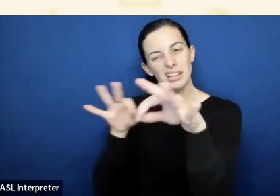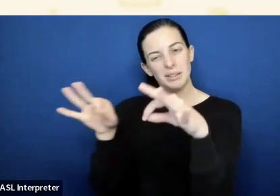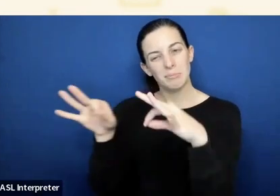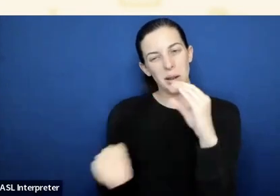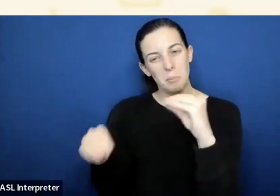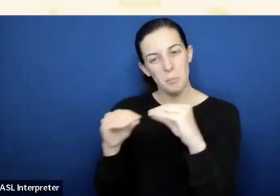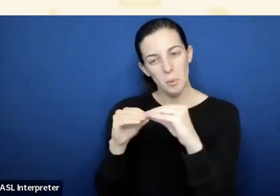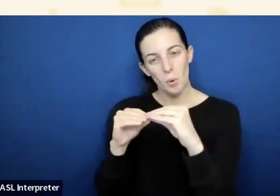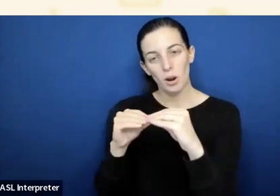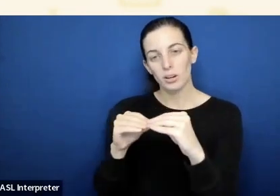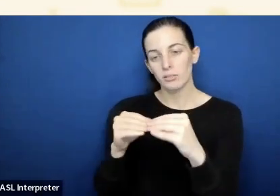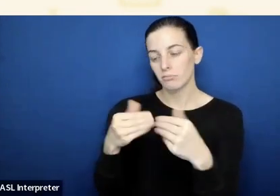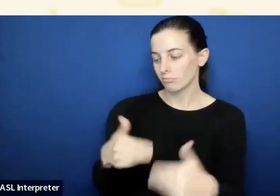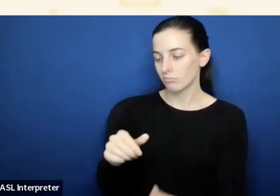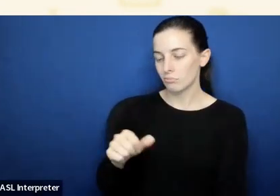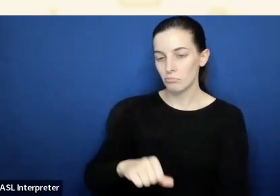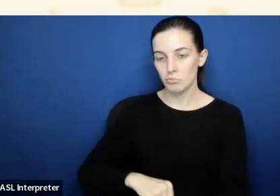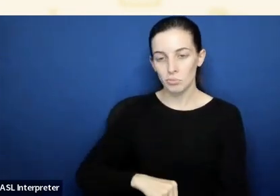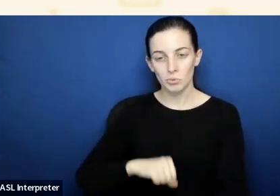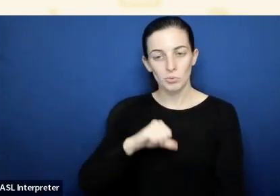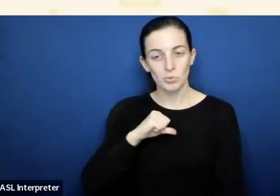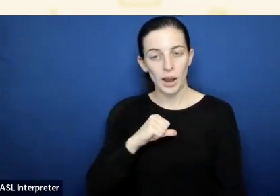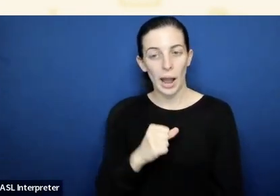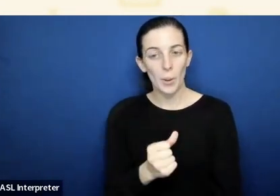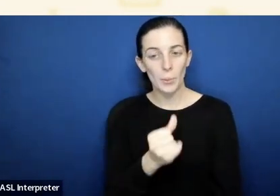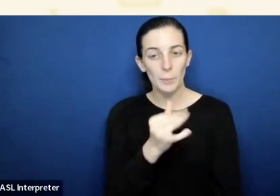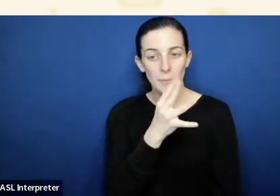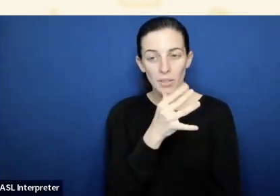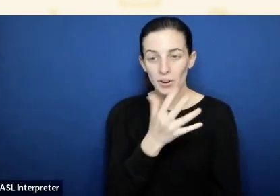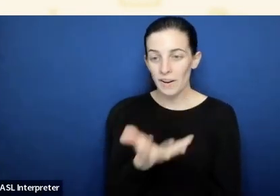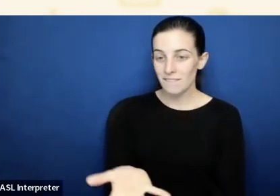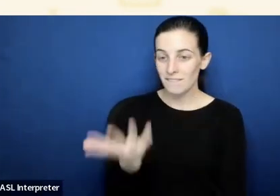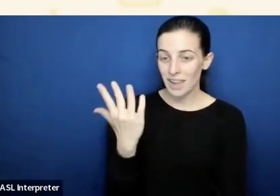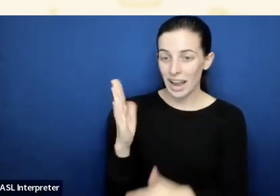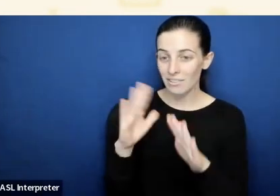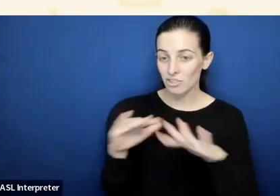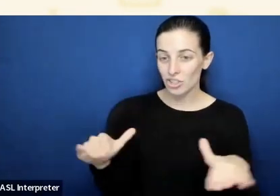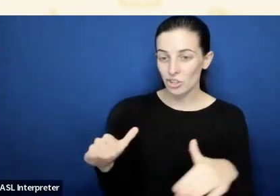I'm a proud mother of five children, and a grandmother of two.